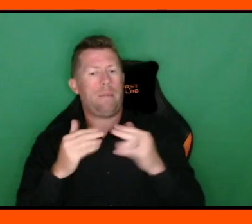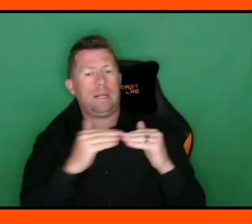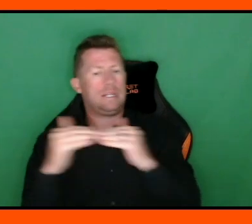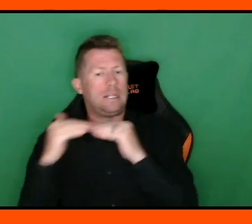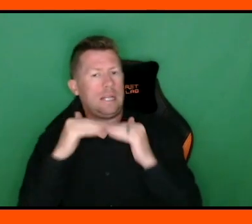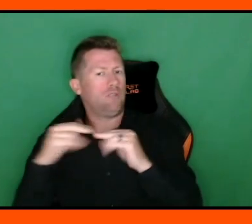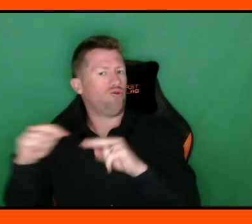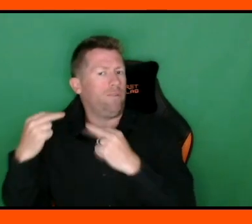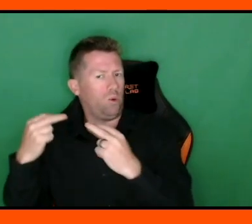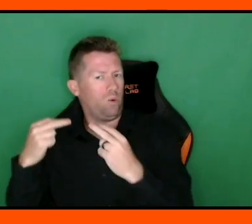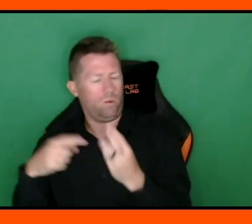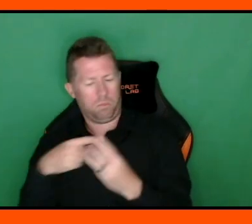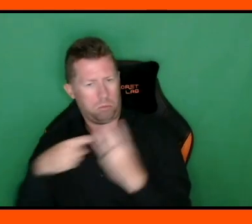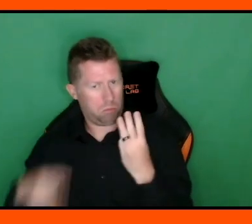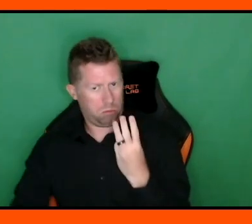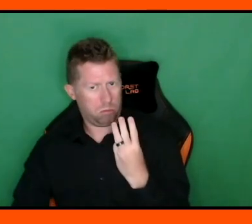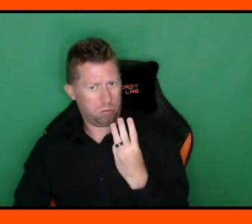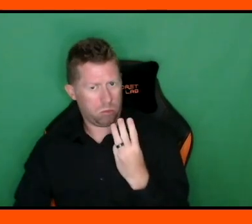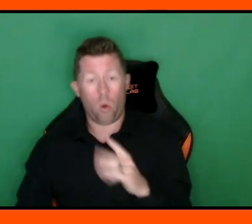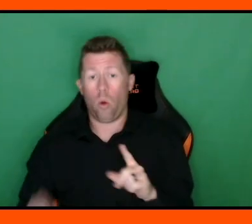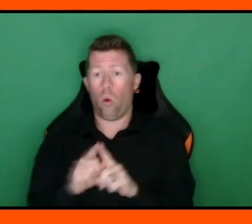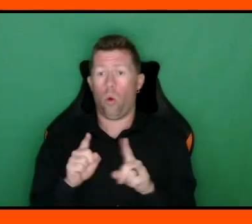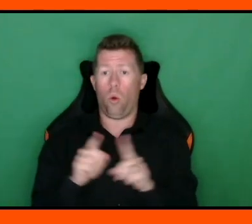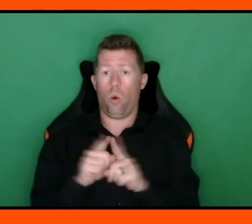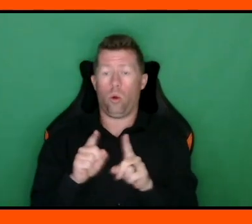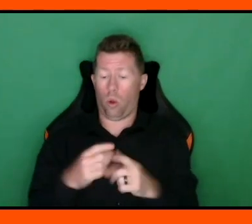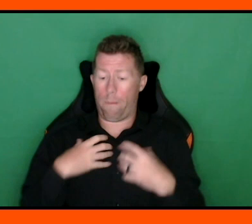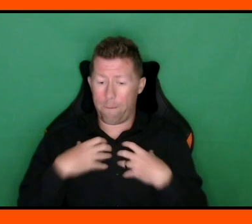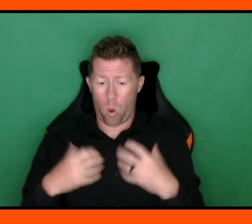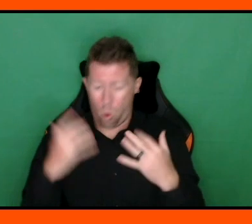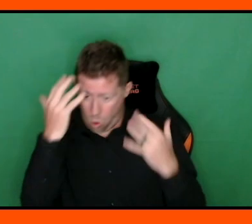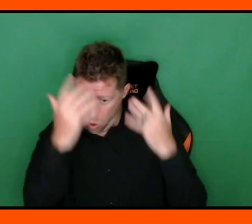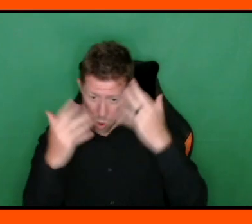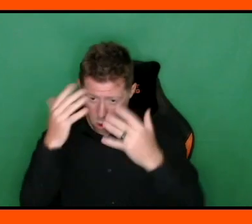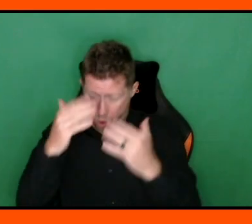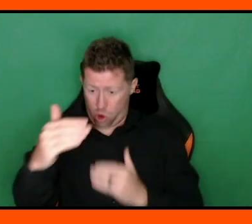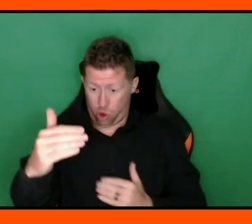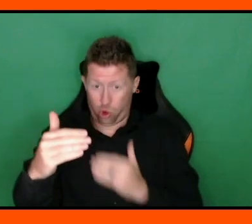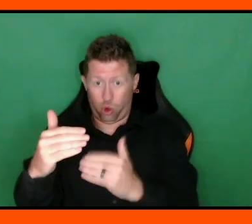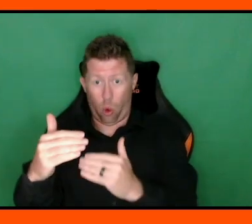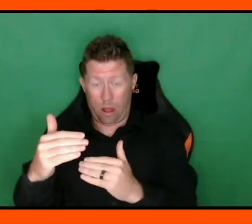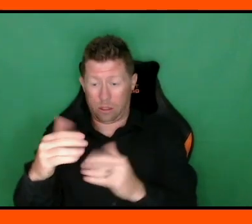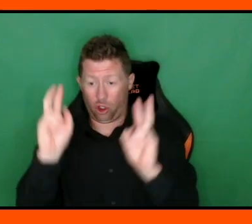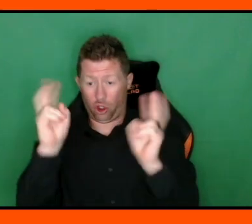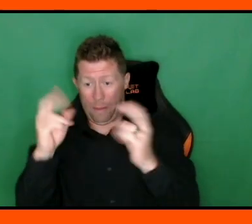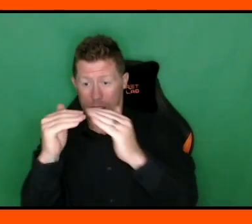In addition, submissions for the topics short listed for further consideration in the 2021 Census topic review process